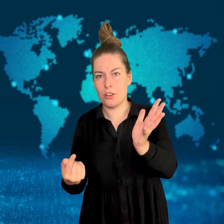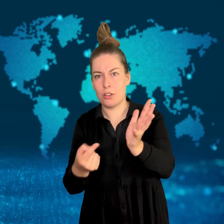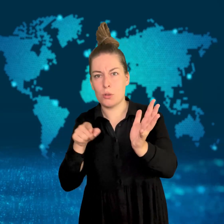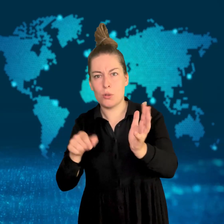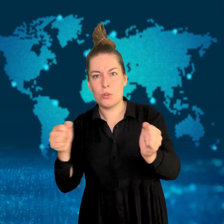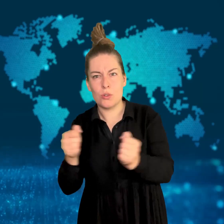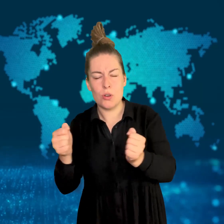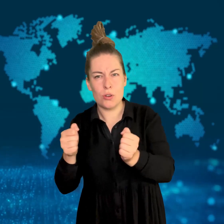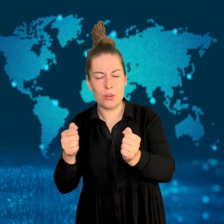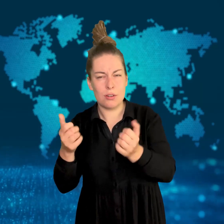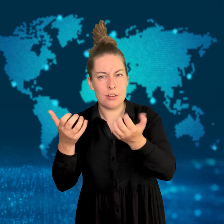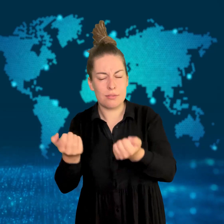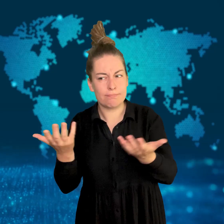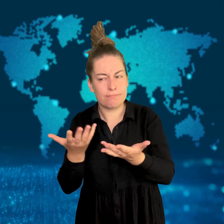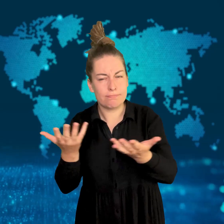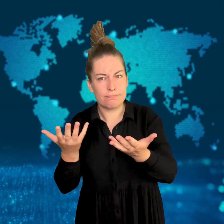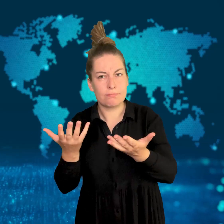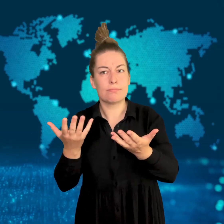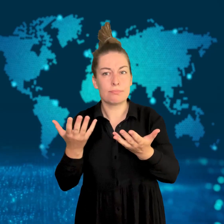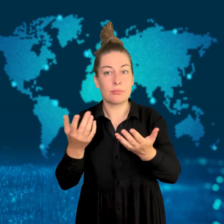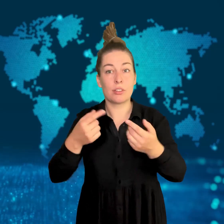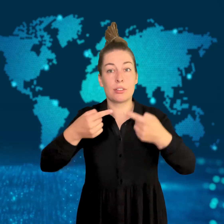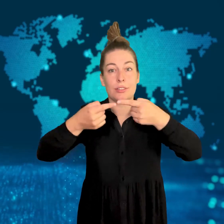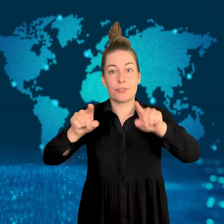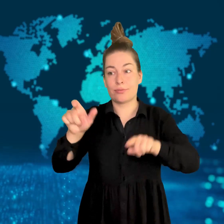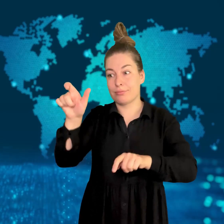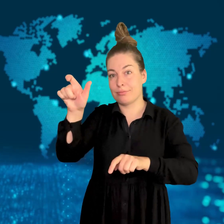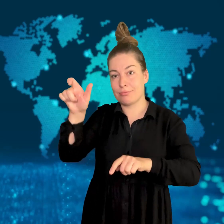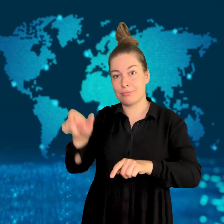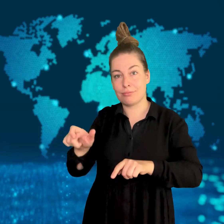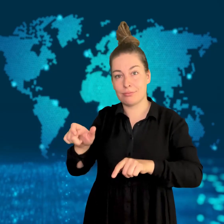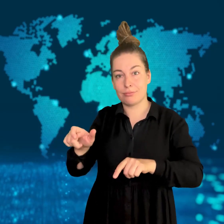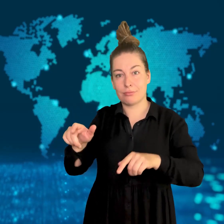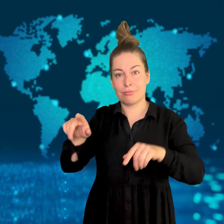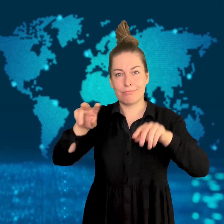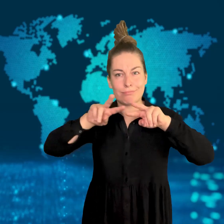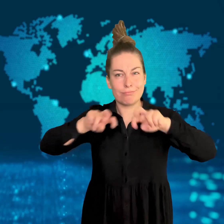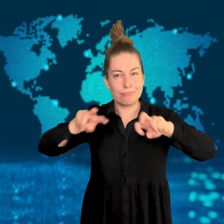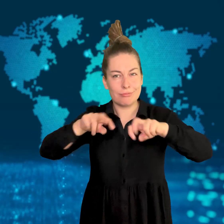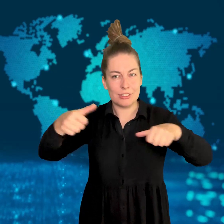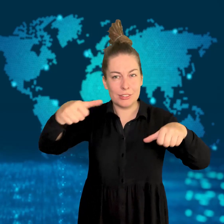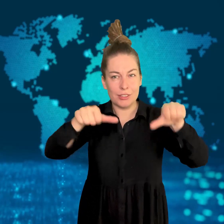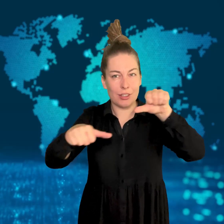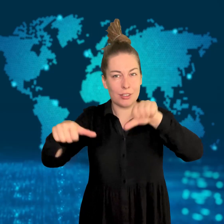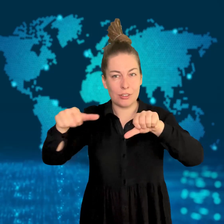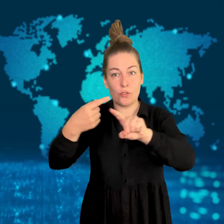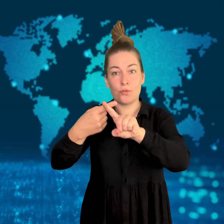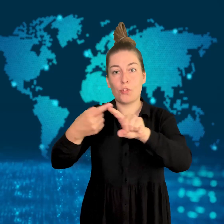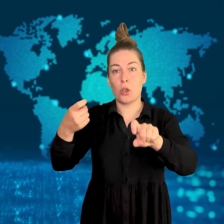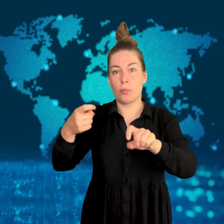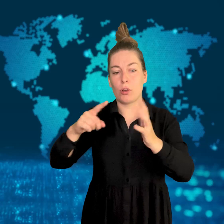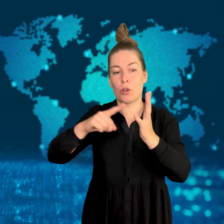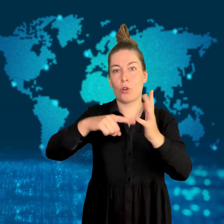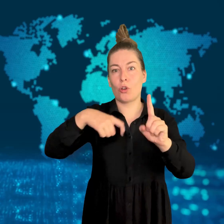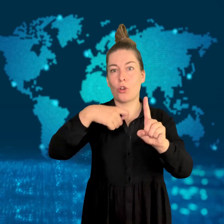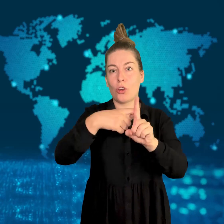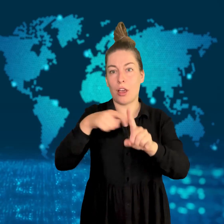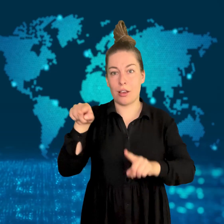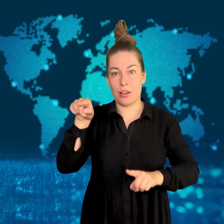and both marine and land biology - to understand what has